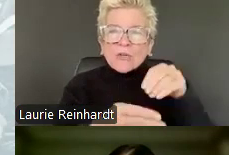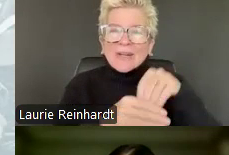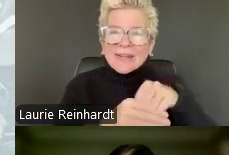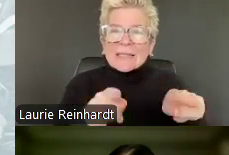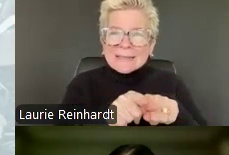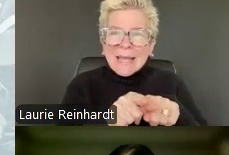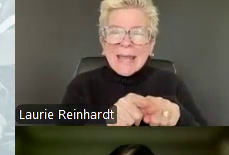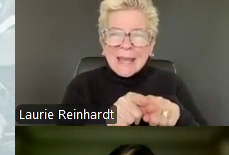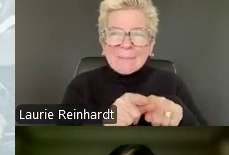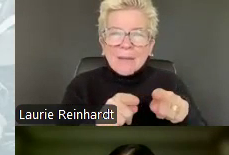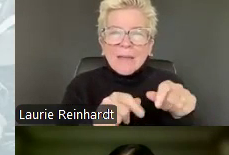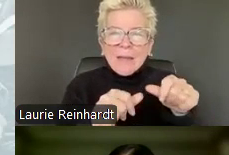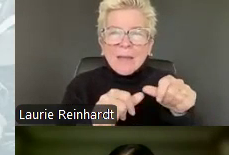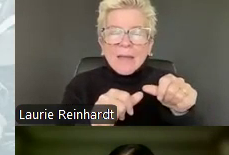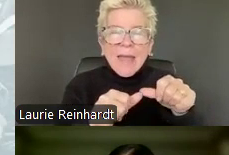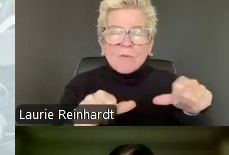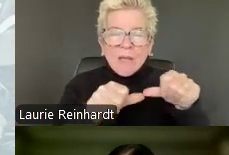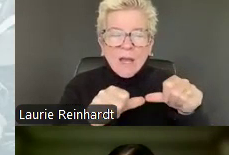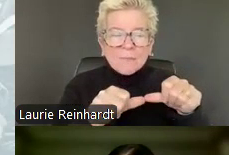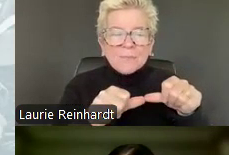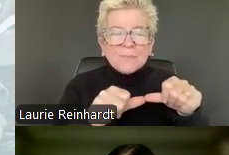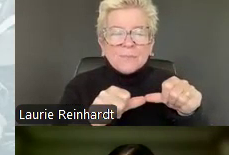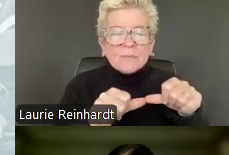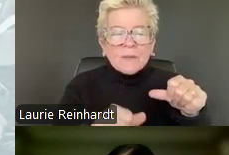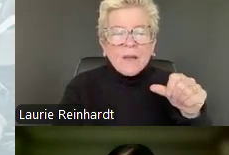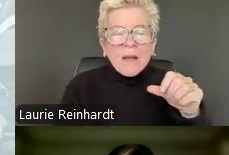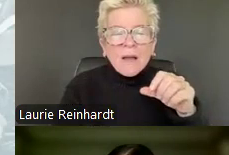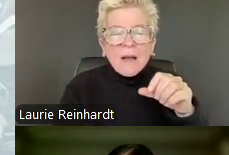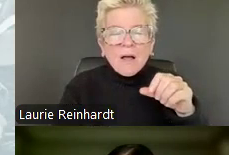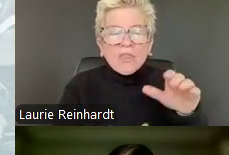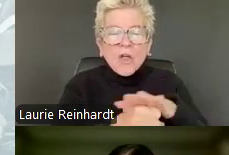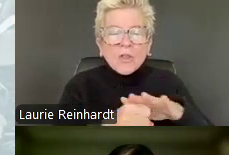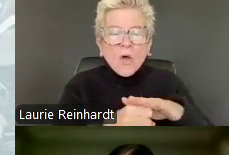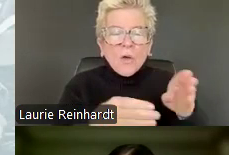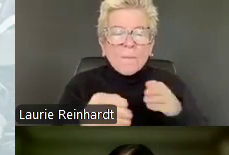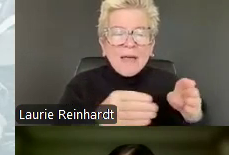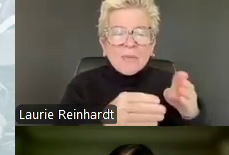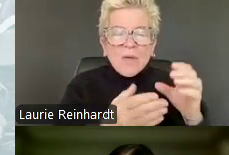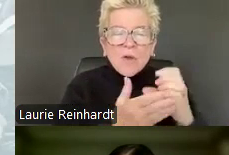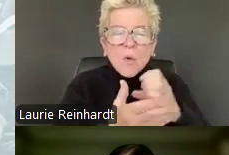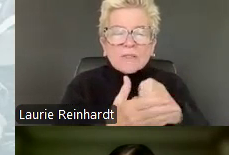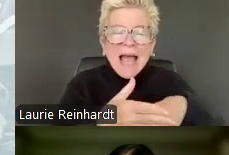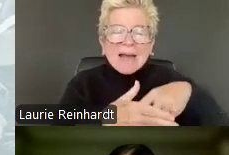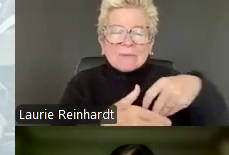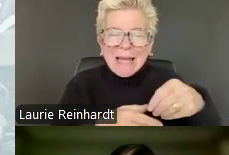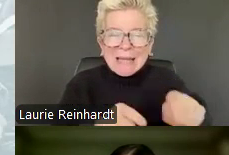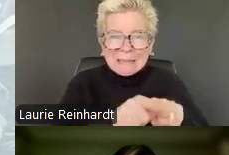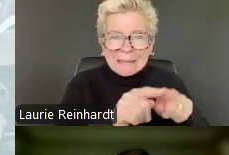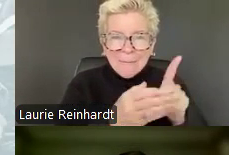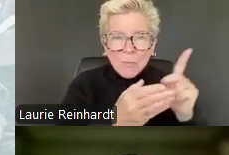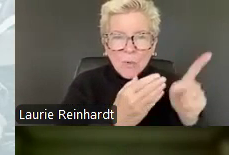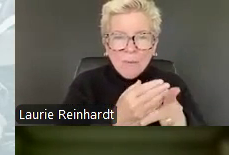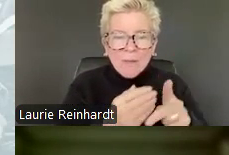a local pathway are courses that are outside of the same program area. The WAC does stipulate